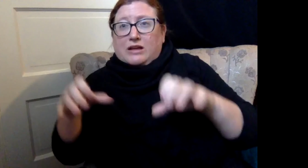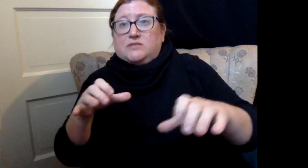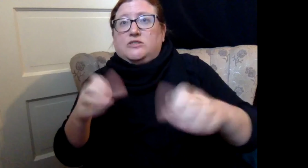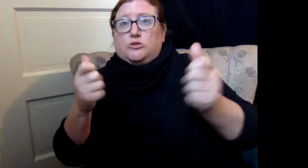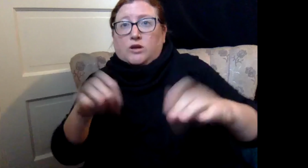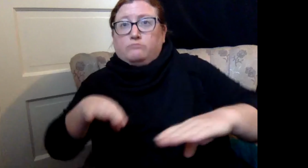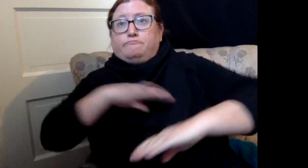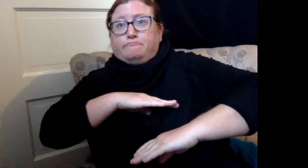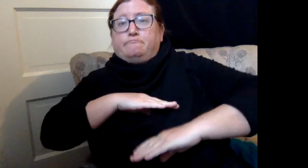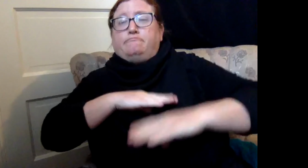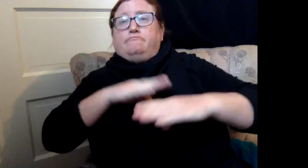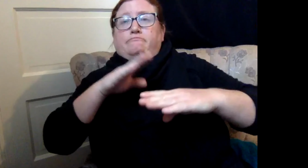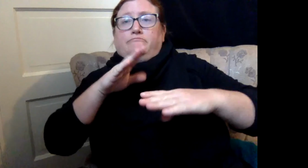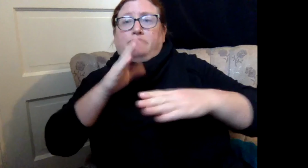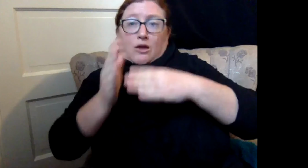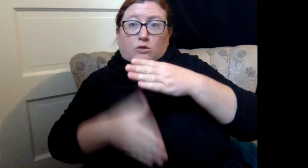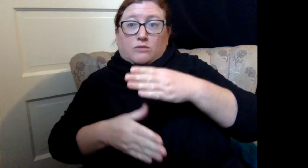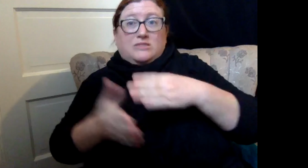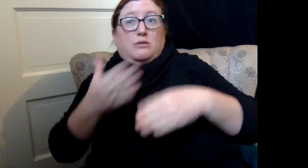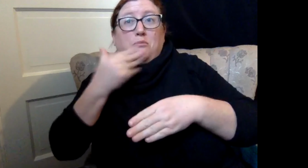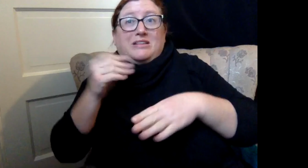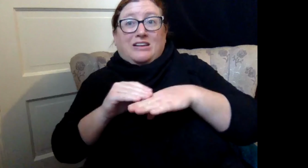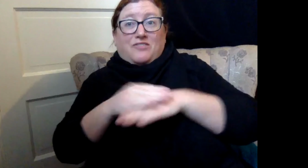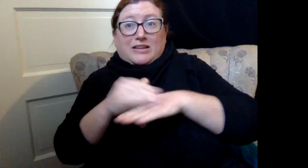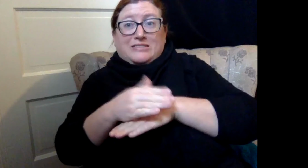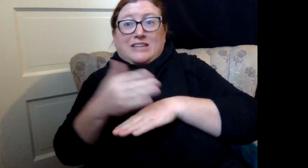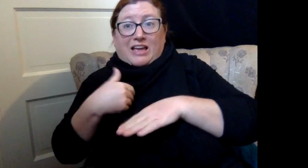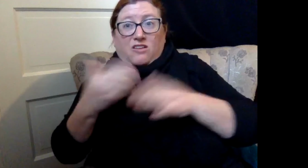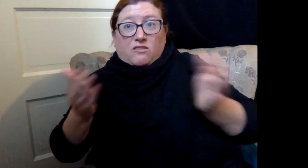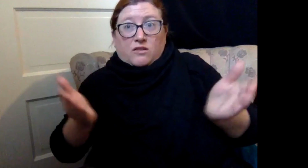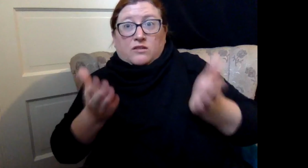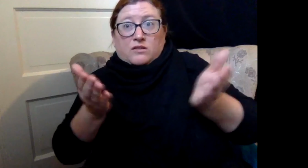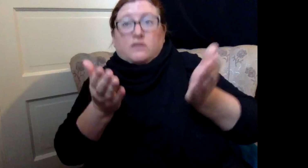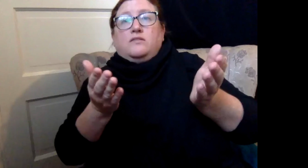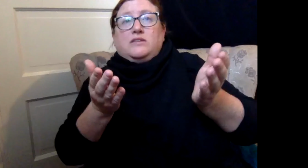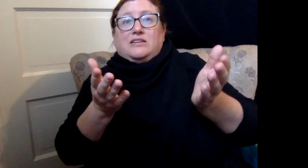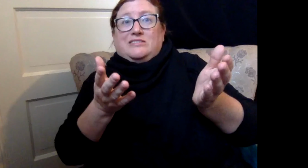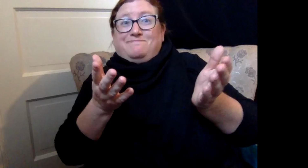other kinds of instructional activities in order to meet those outcomes.